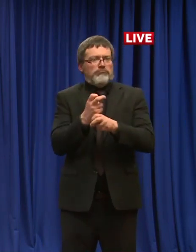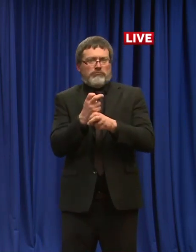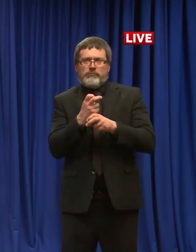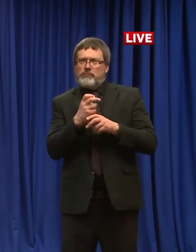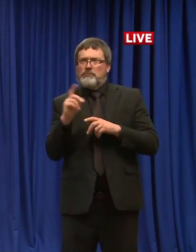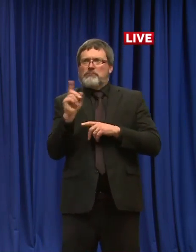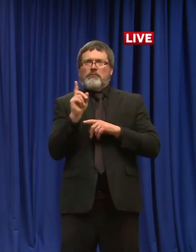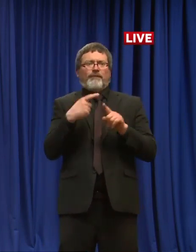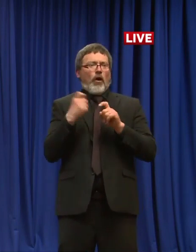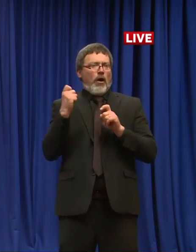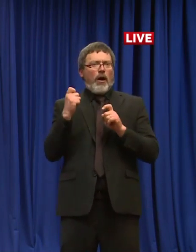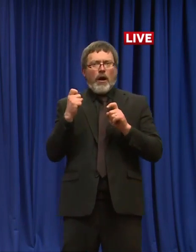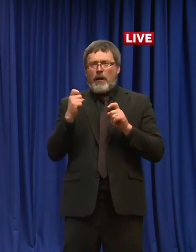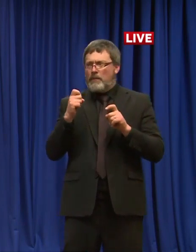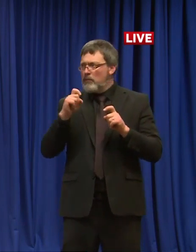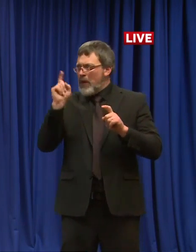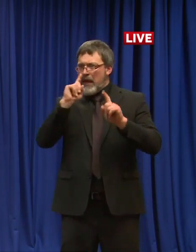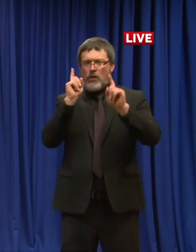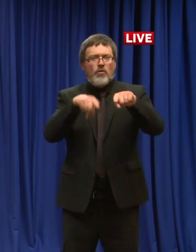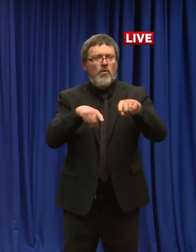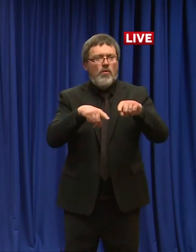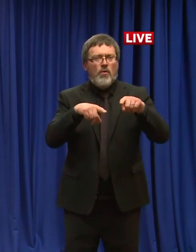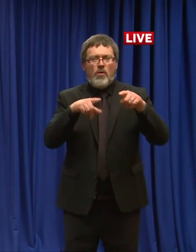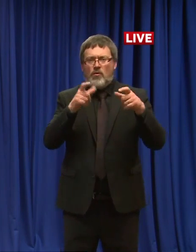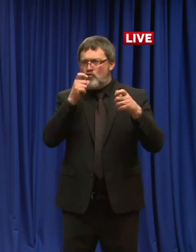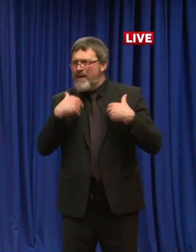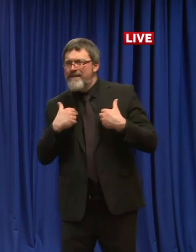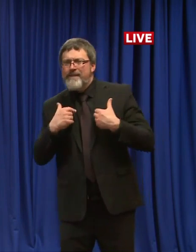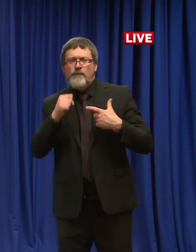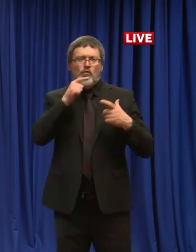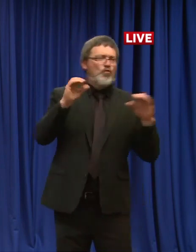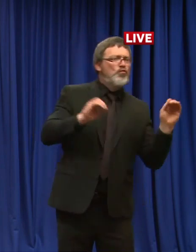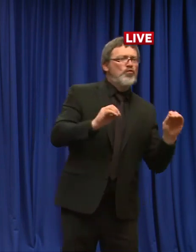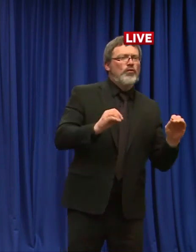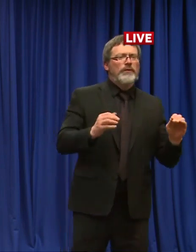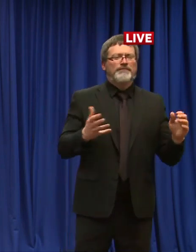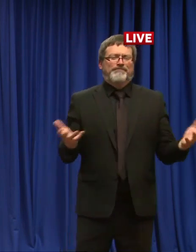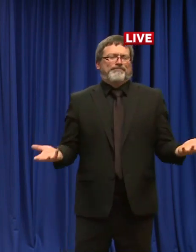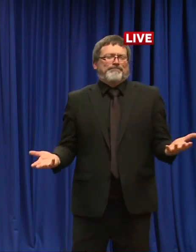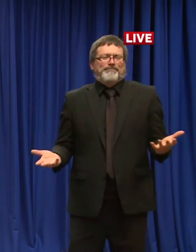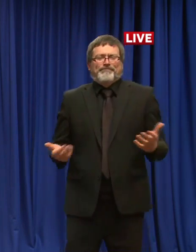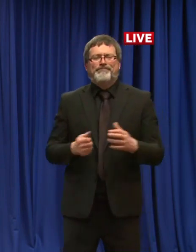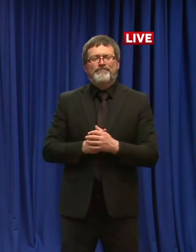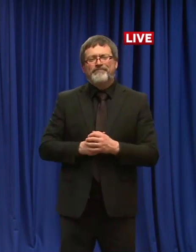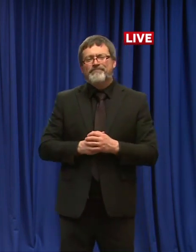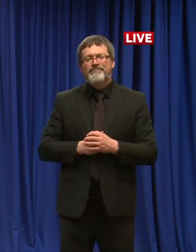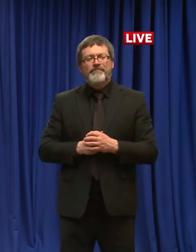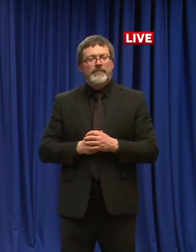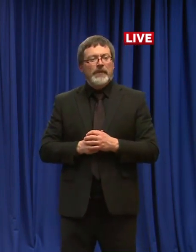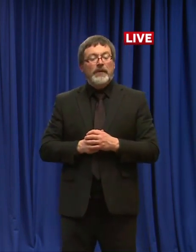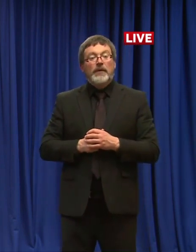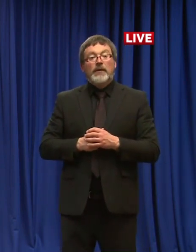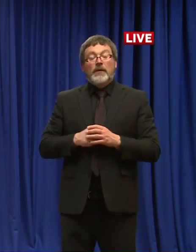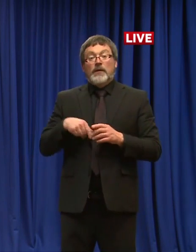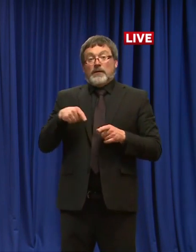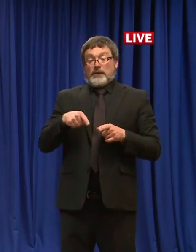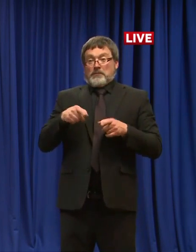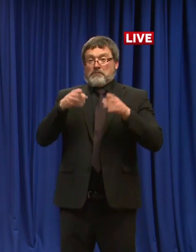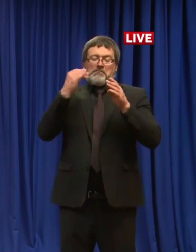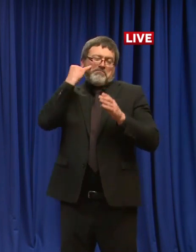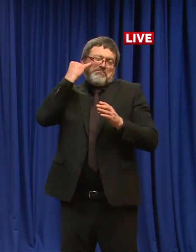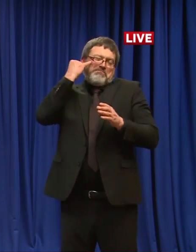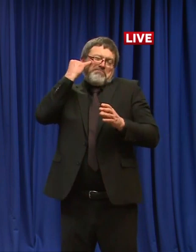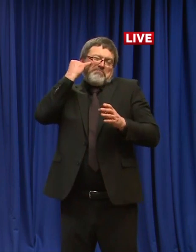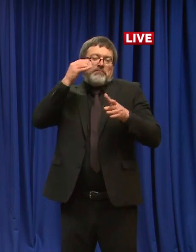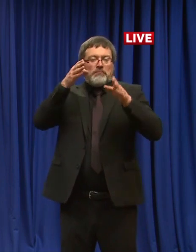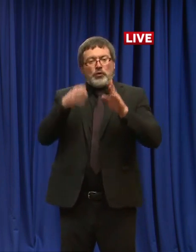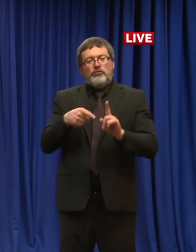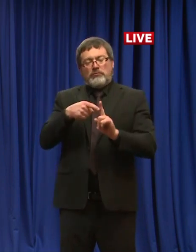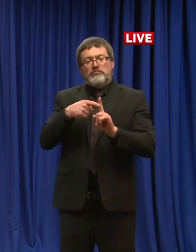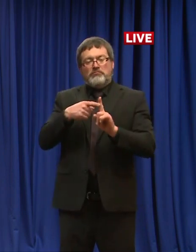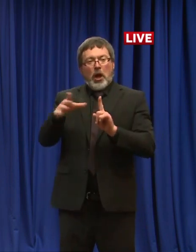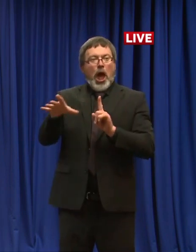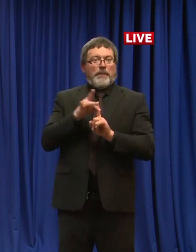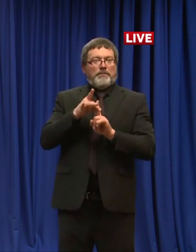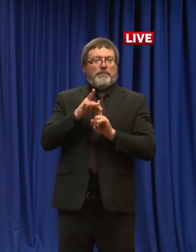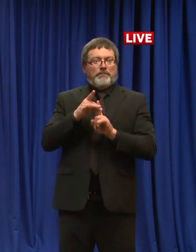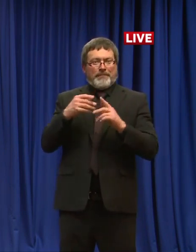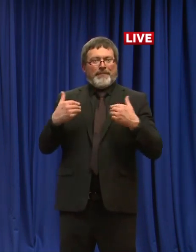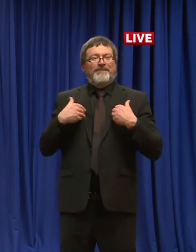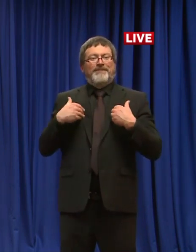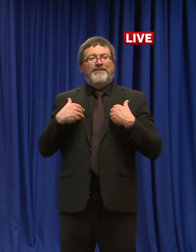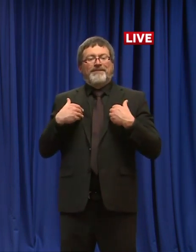THE GOAL IS TO SLOW THE SPREAD AND IF WE CAN BE EFFECTIVE IN OUR SOCIAL DISTANCING SO THAT FOR EACH PERSON WHO BECOMES INEFFECTIVE, EXCUSE ME FOR EACH PERSON THAT BECOMES INFECTED